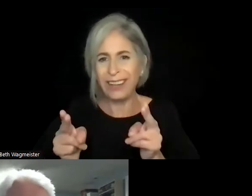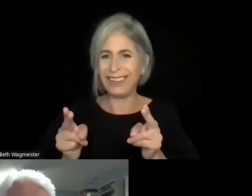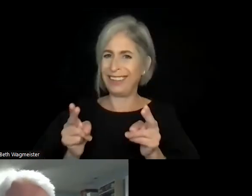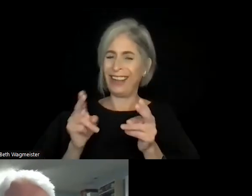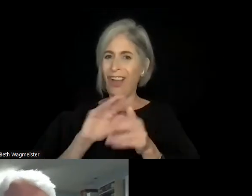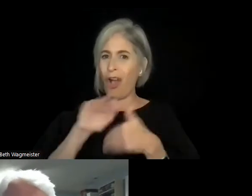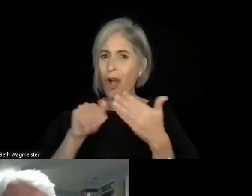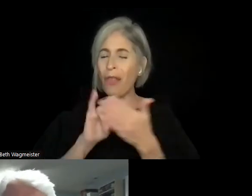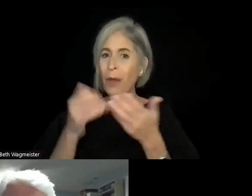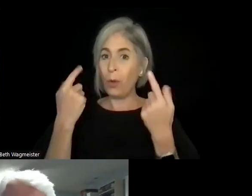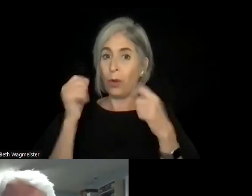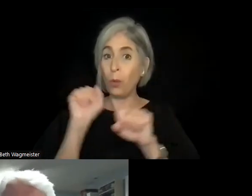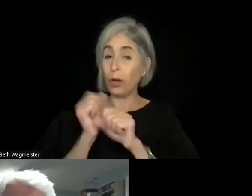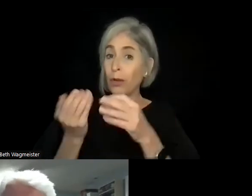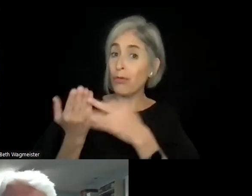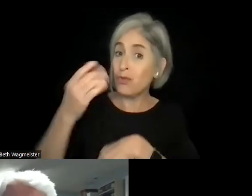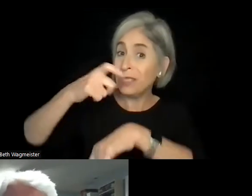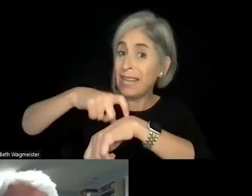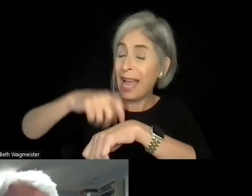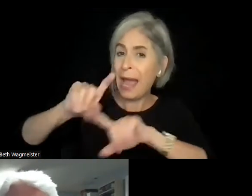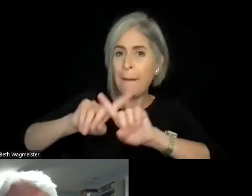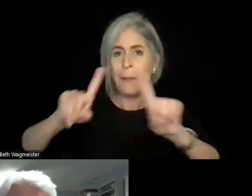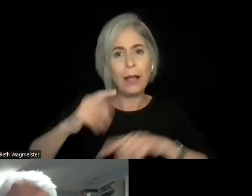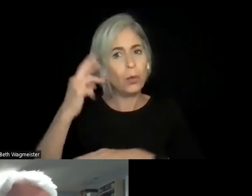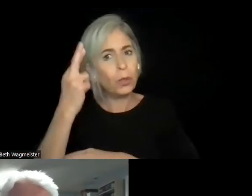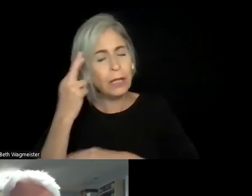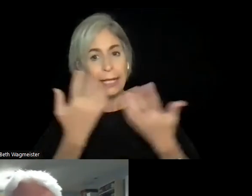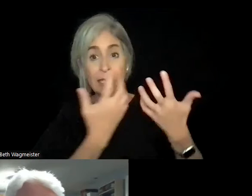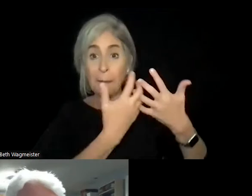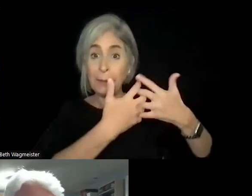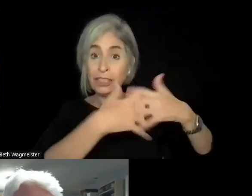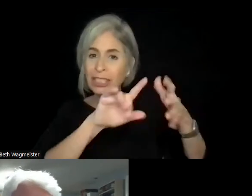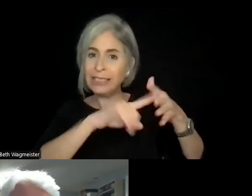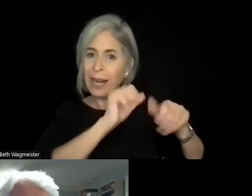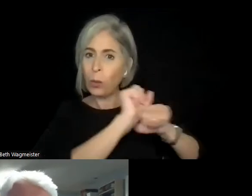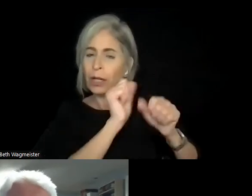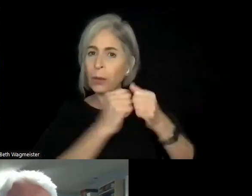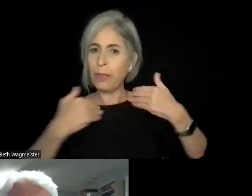, costs what it costs and do it immediately tomorrow, other s have said that all of those things will work over time and one of the